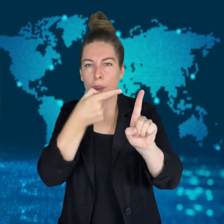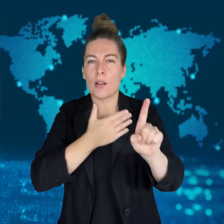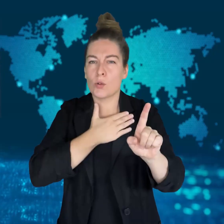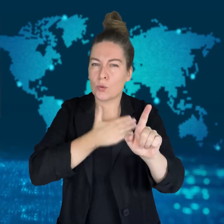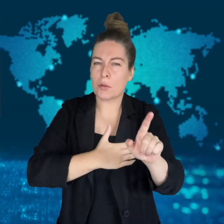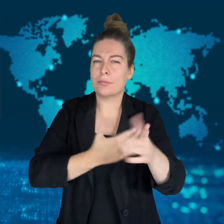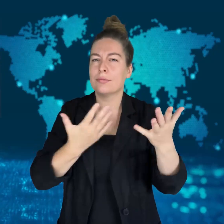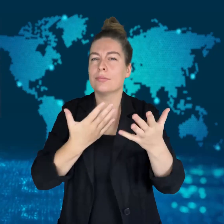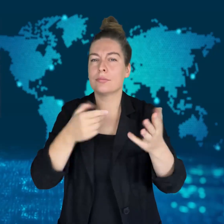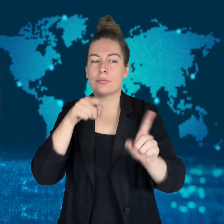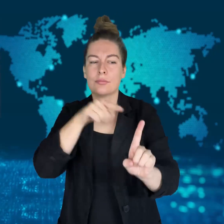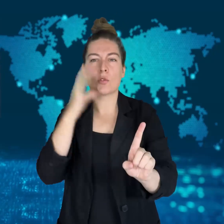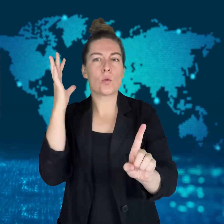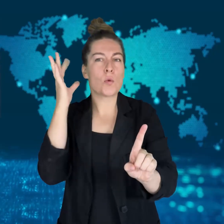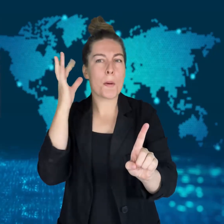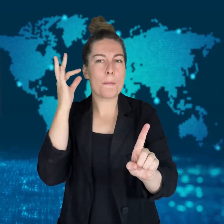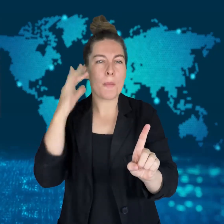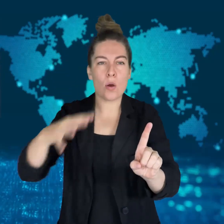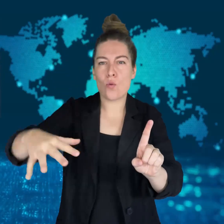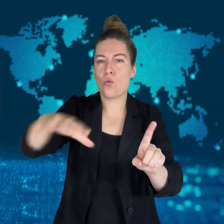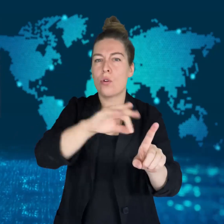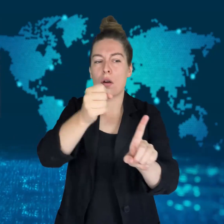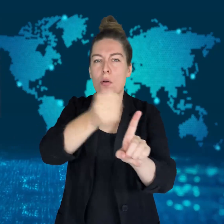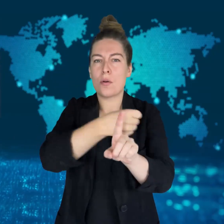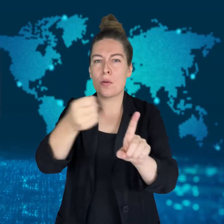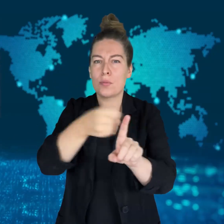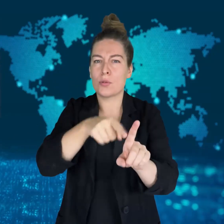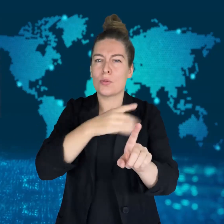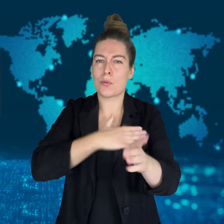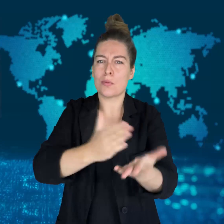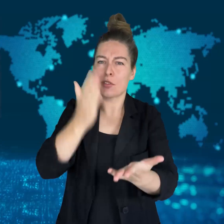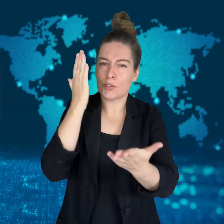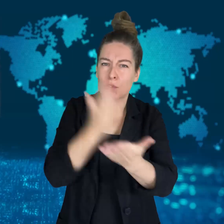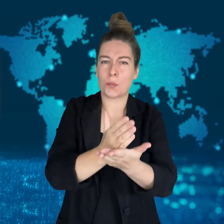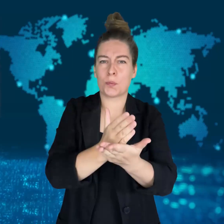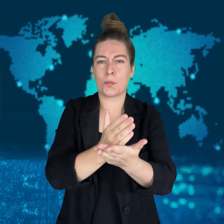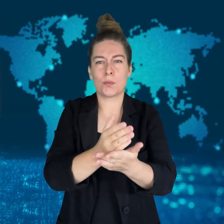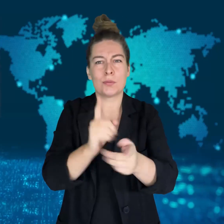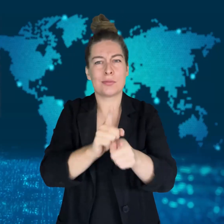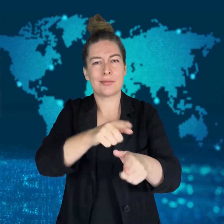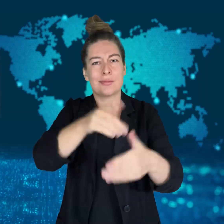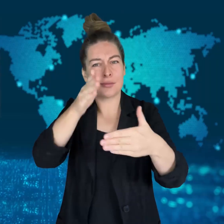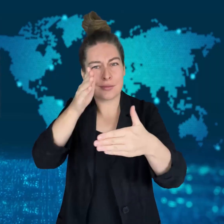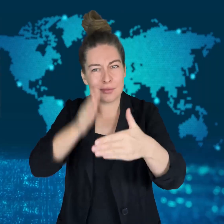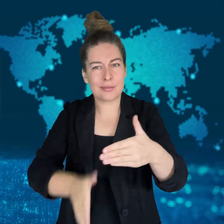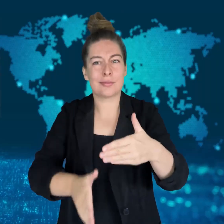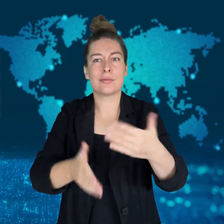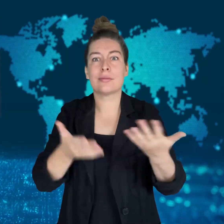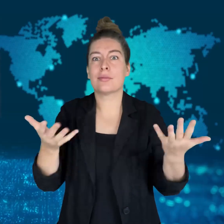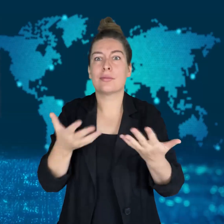to call out violence against women.